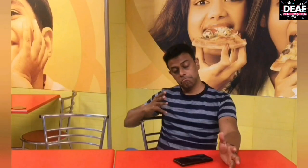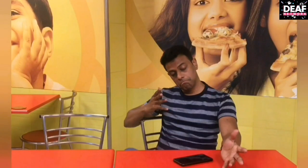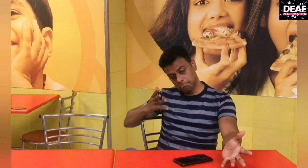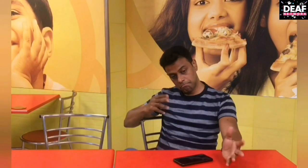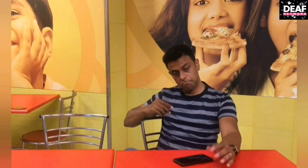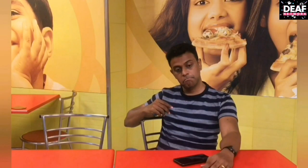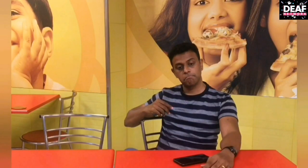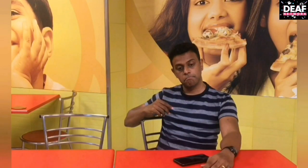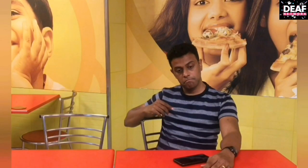Mmm..